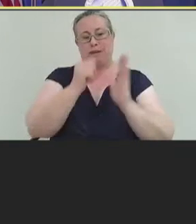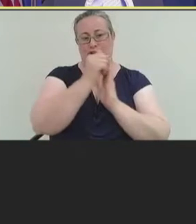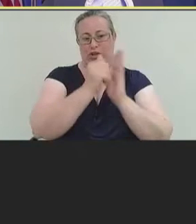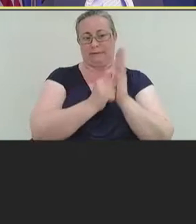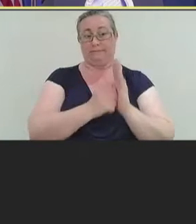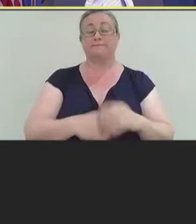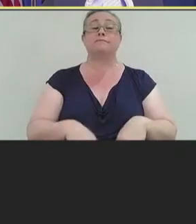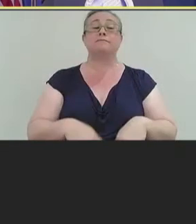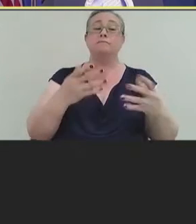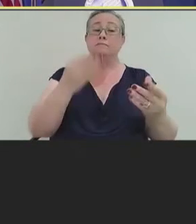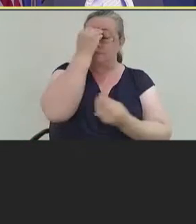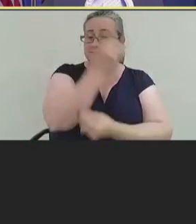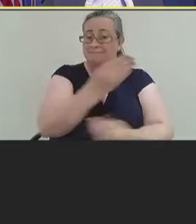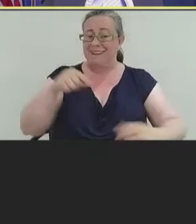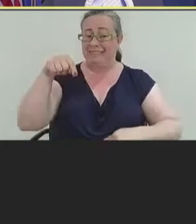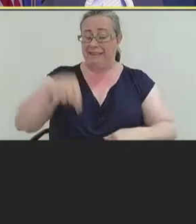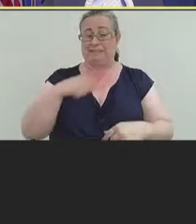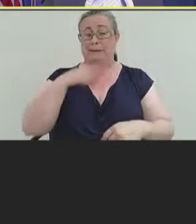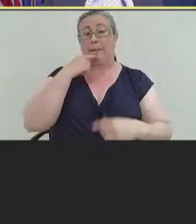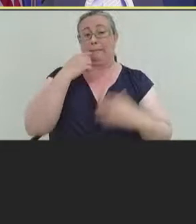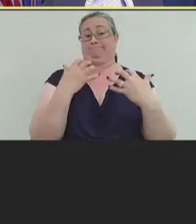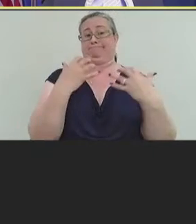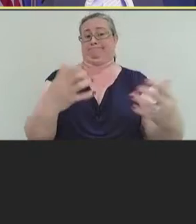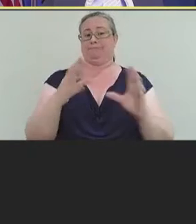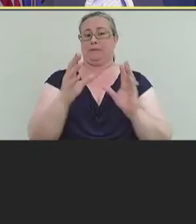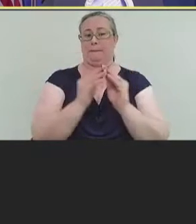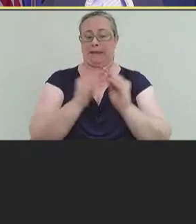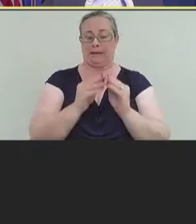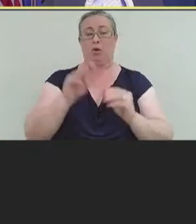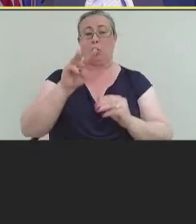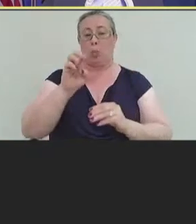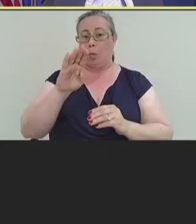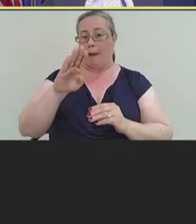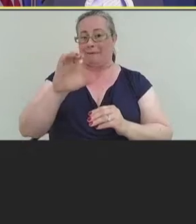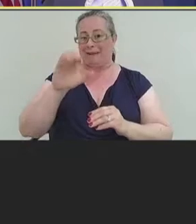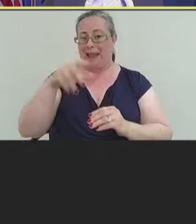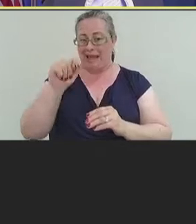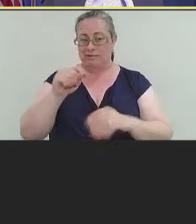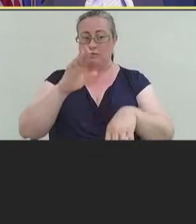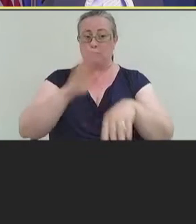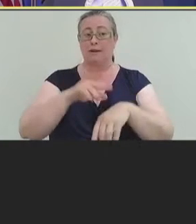aware that this is a public meeting, and it's being webcasted on the HHS website.